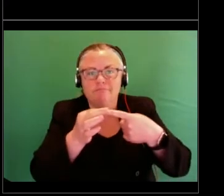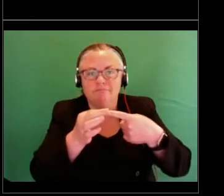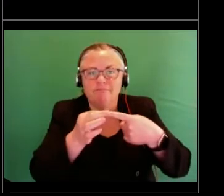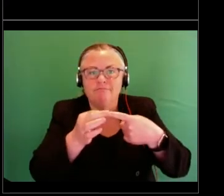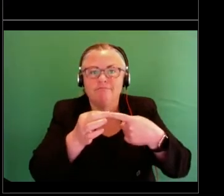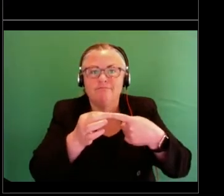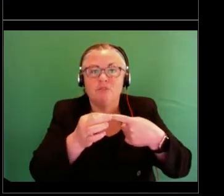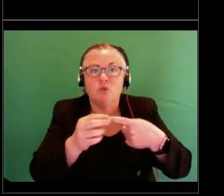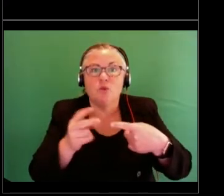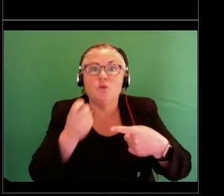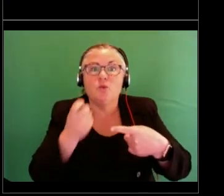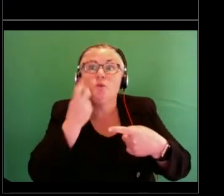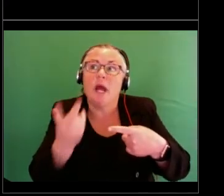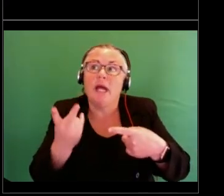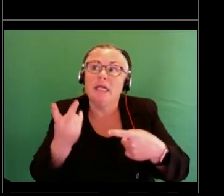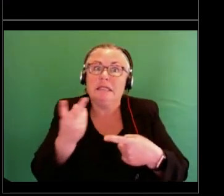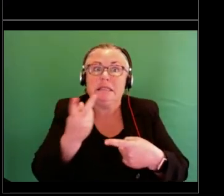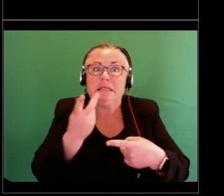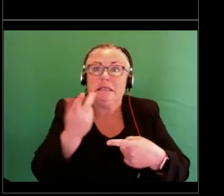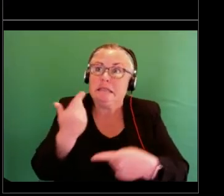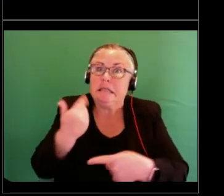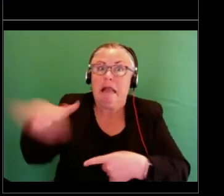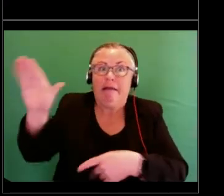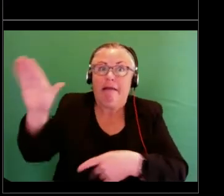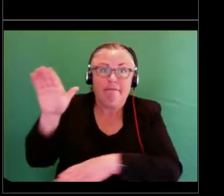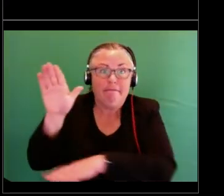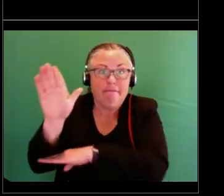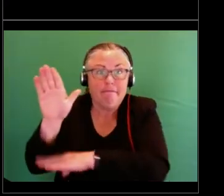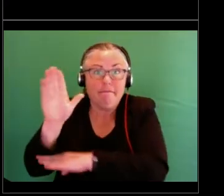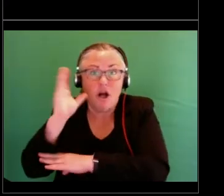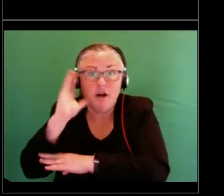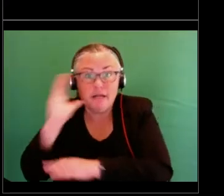that person would have to source that legal support elsewhere, but we would take the client